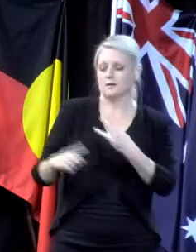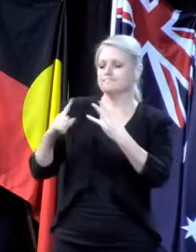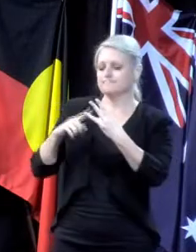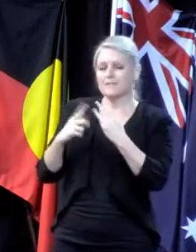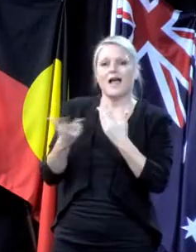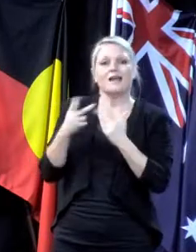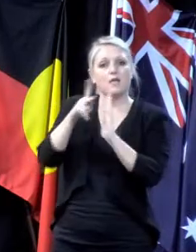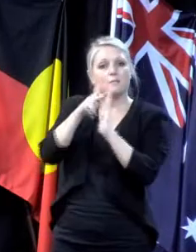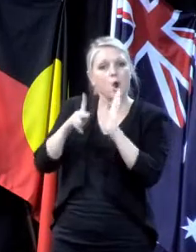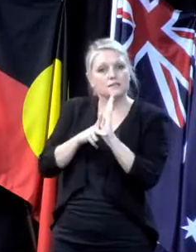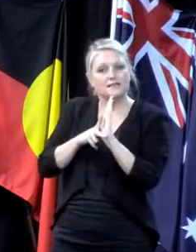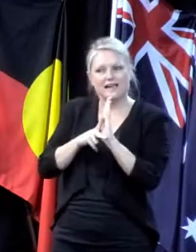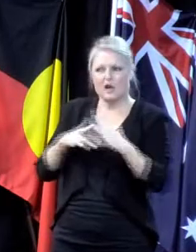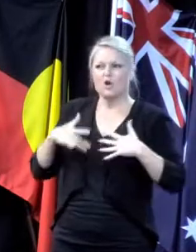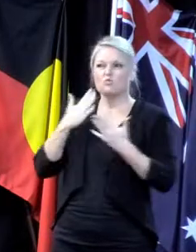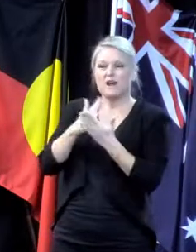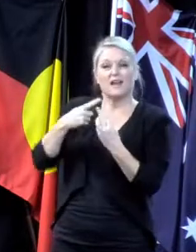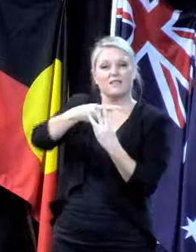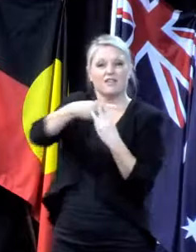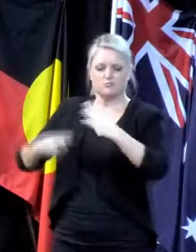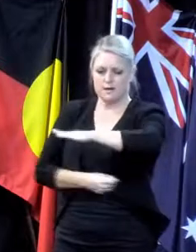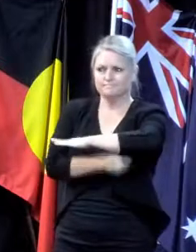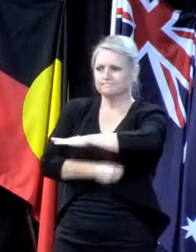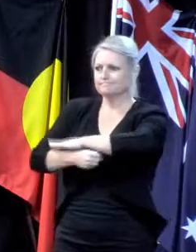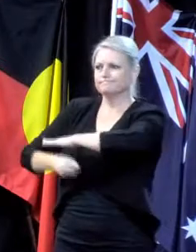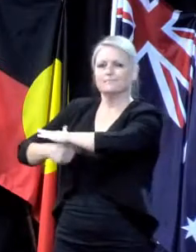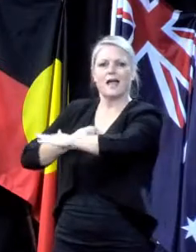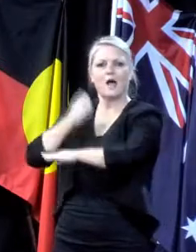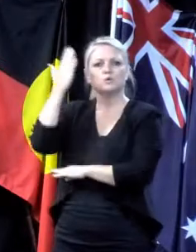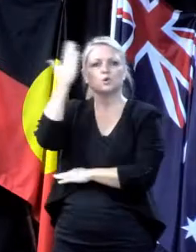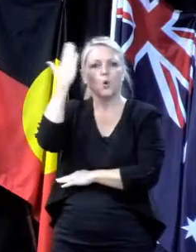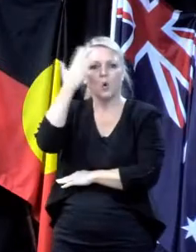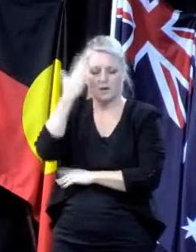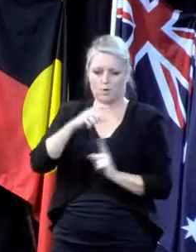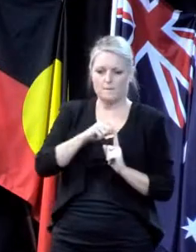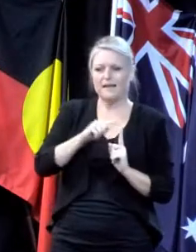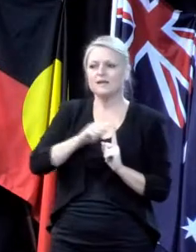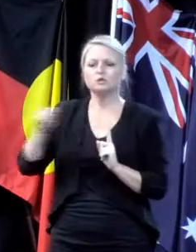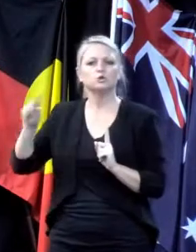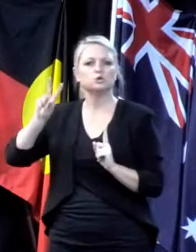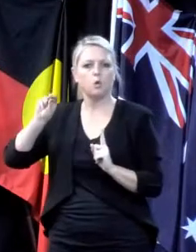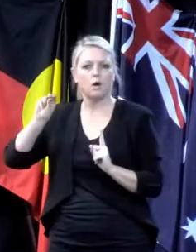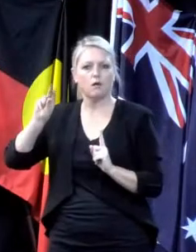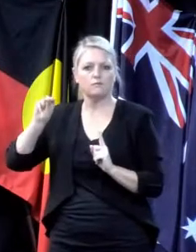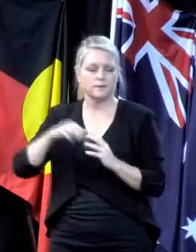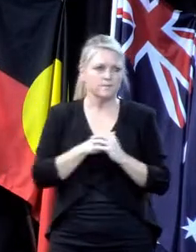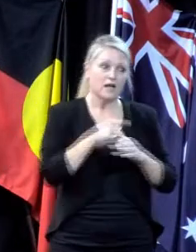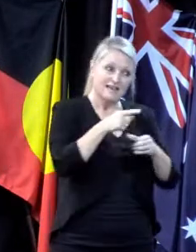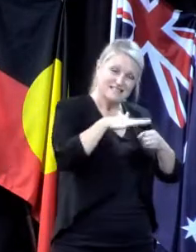that underpins the P-12 CARF. But local or - But local policy or -